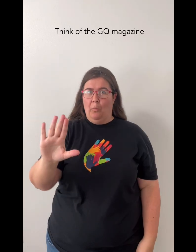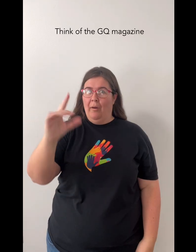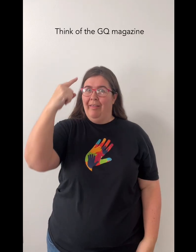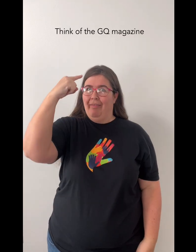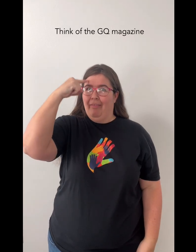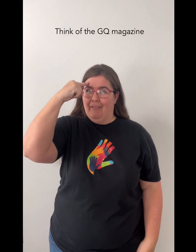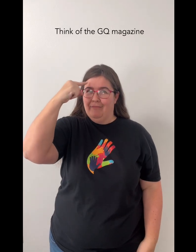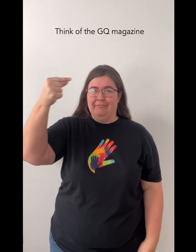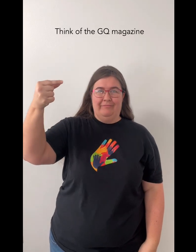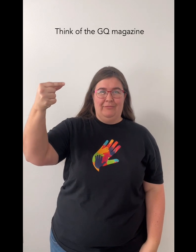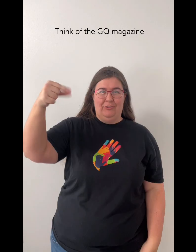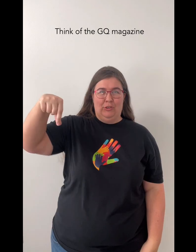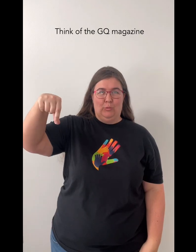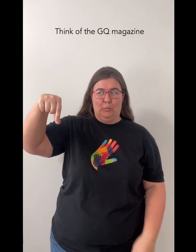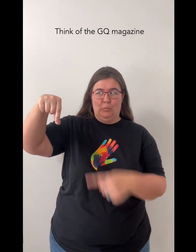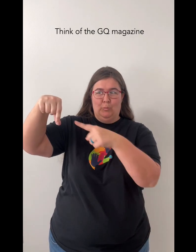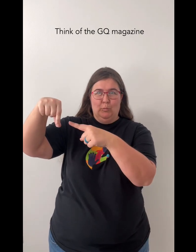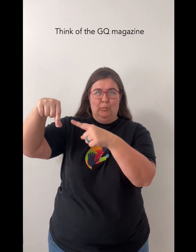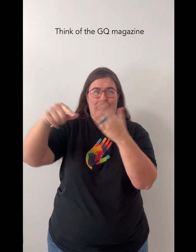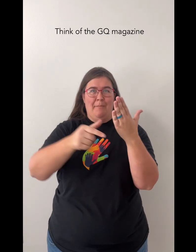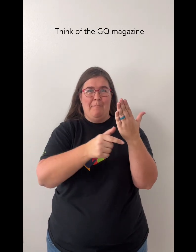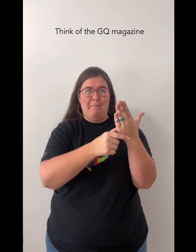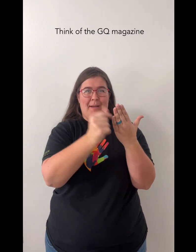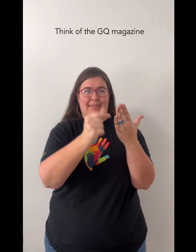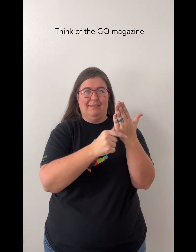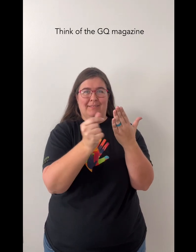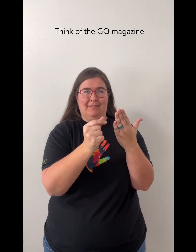Think of the GQ magazine